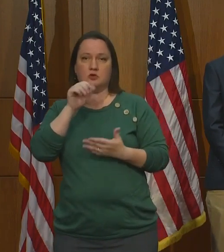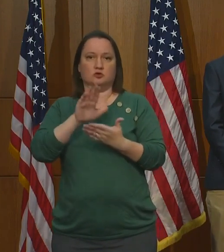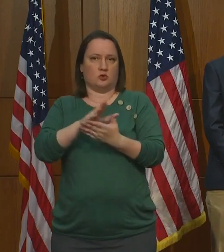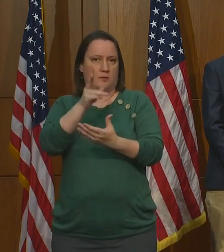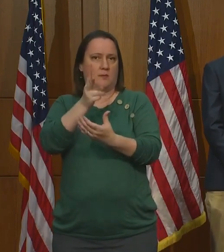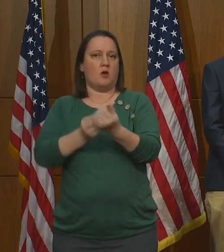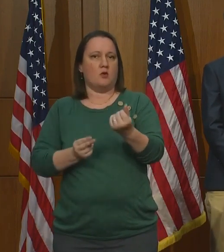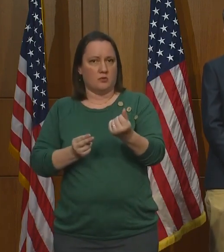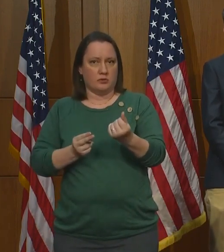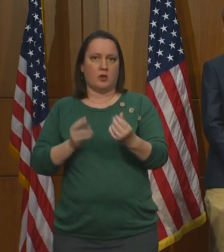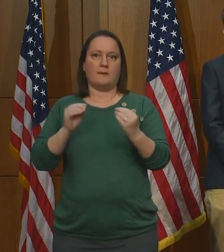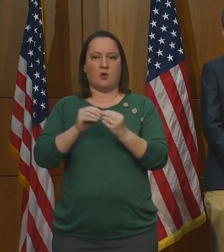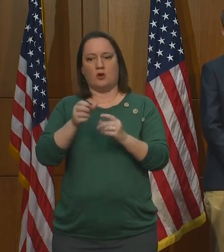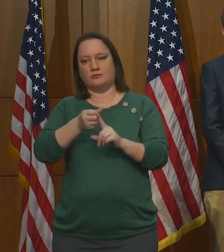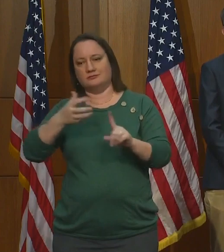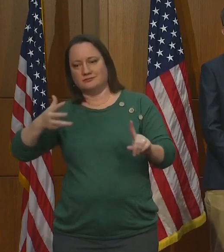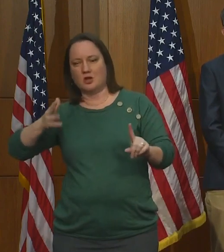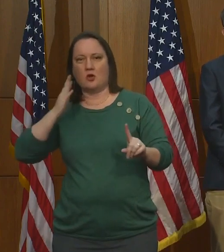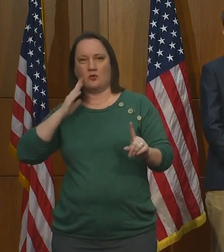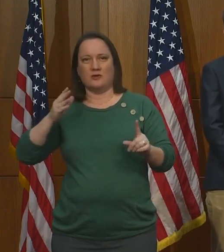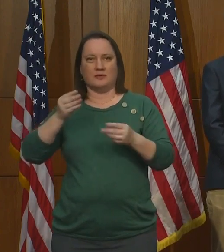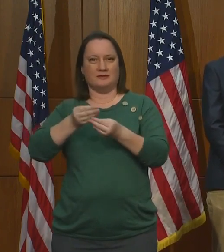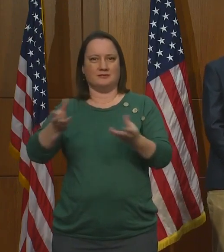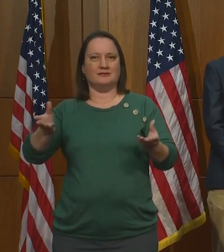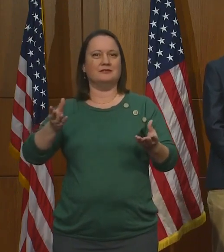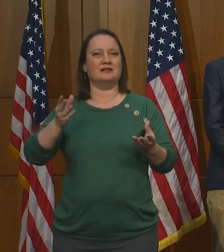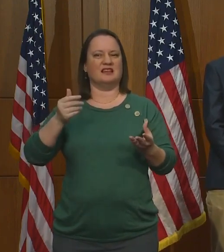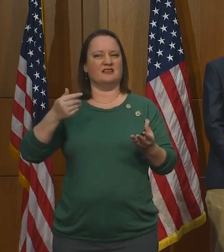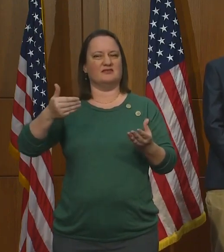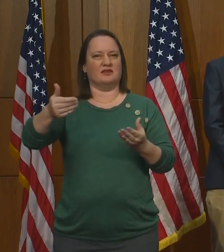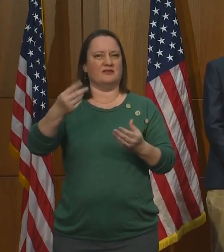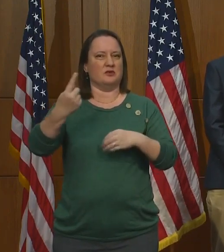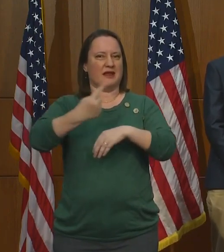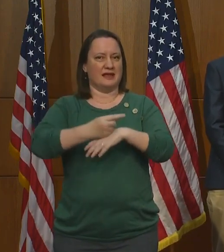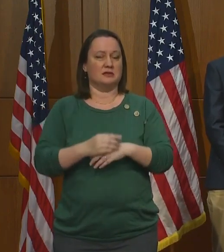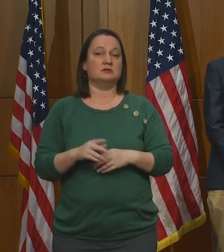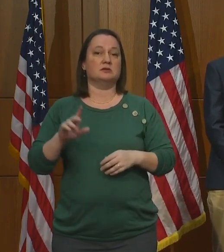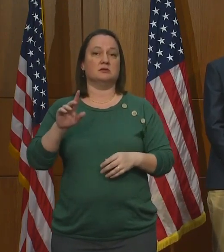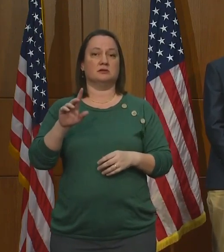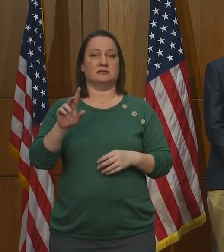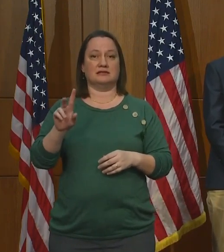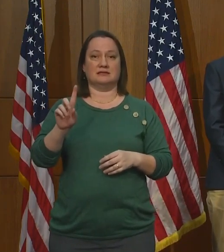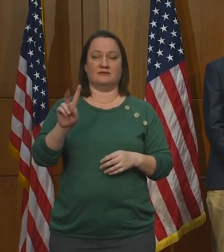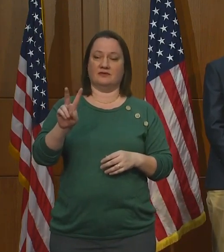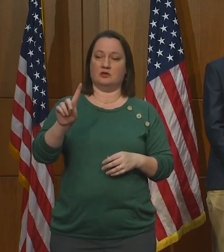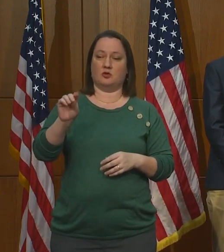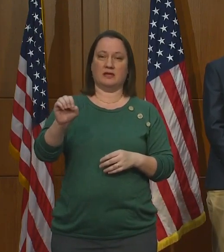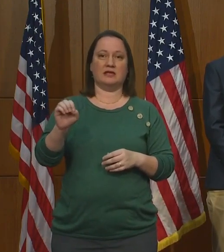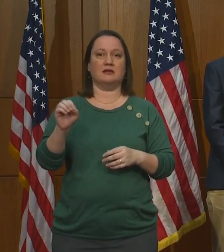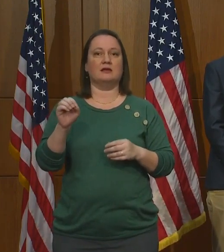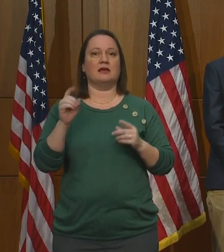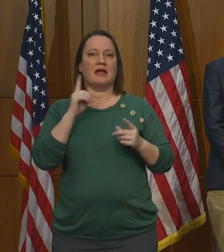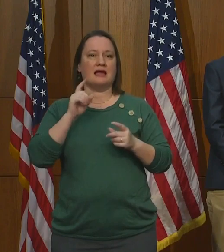ALL OF VIRGINIA'S PUBLIC AND PRIVATE SCHOOLS MORE. BE AVAILABLE TO COME THAT IS. I